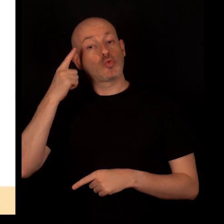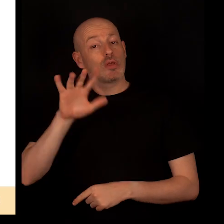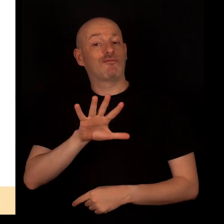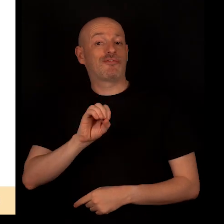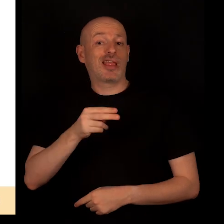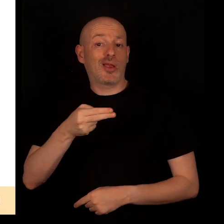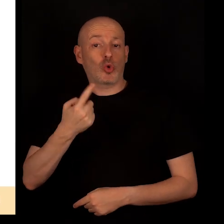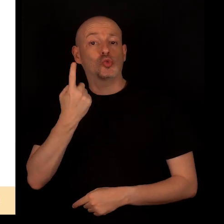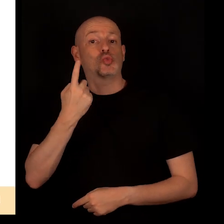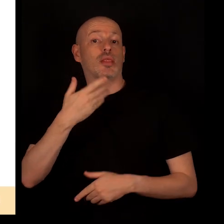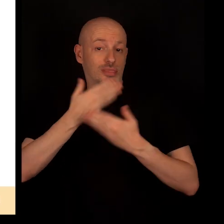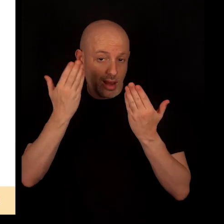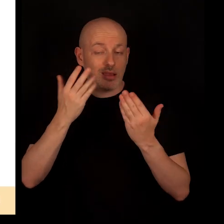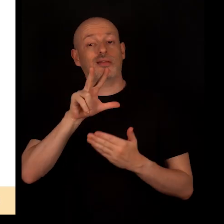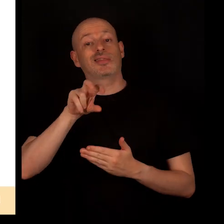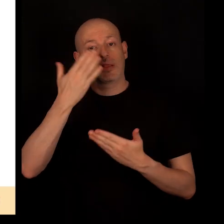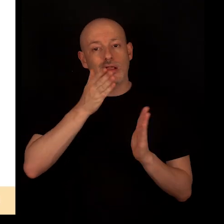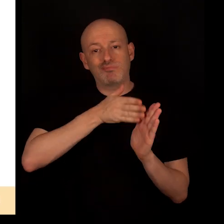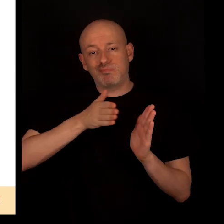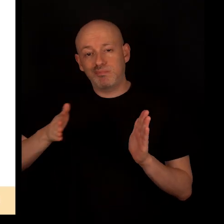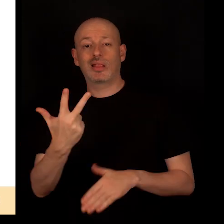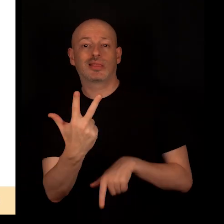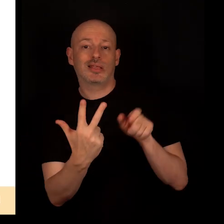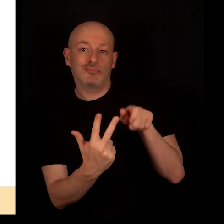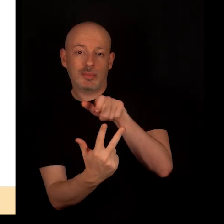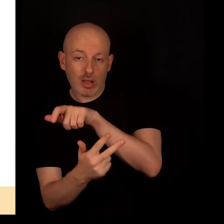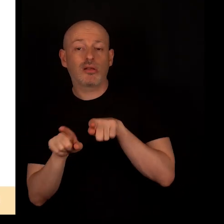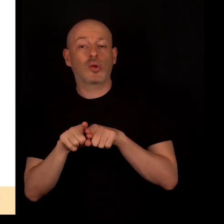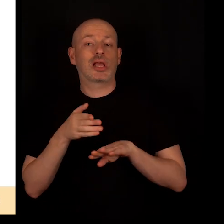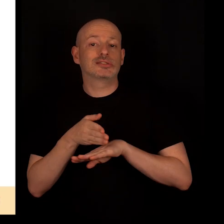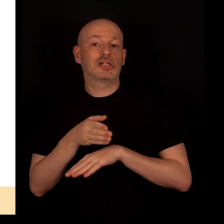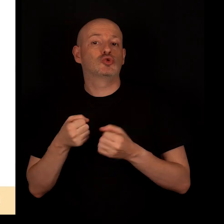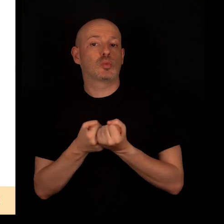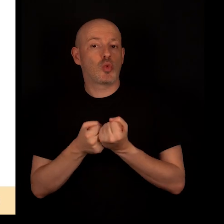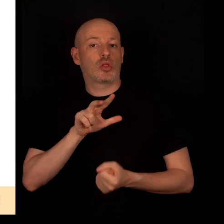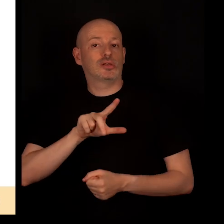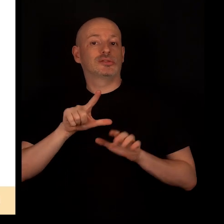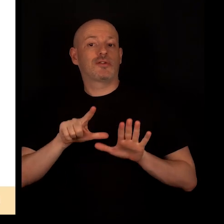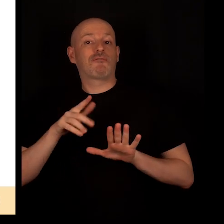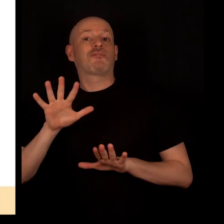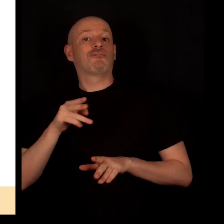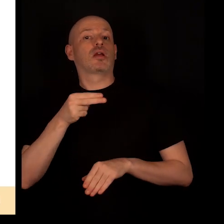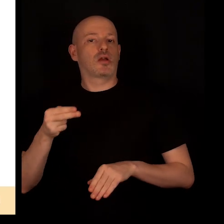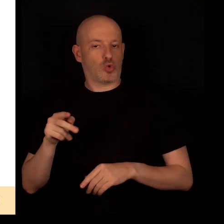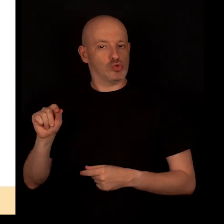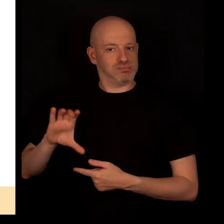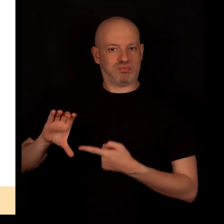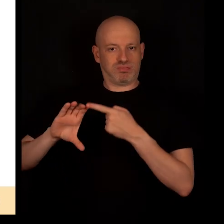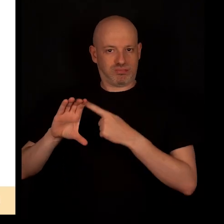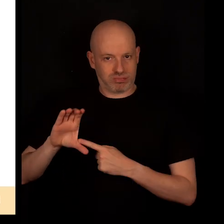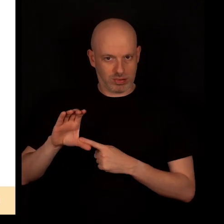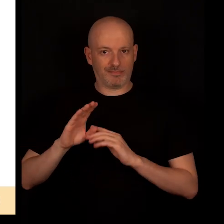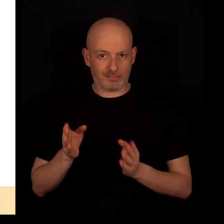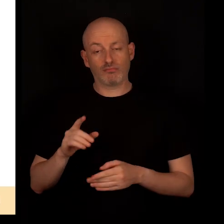so €50 for 30 days for three residents and the accessibility support €375.